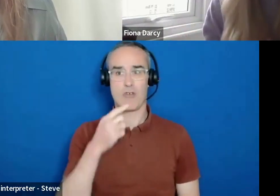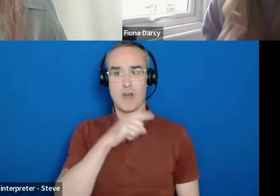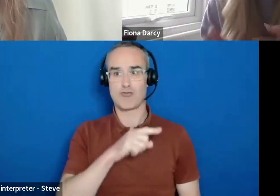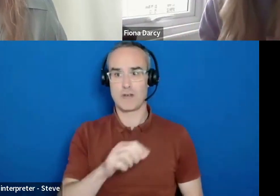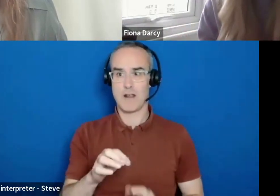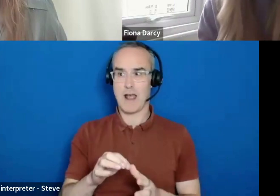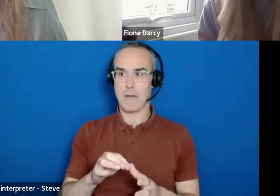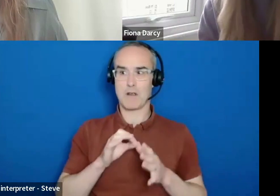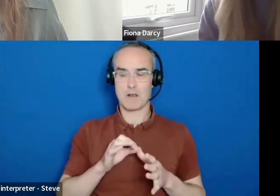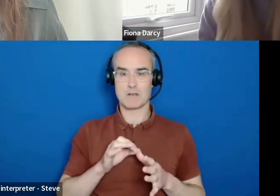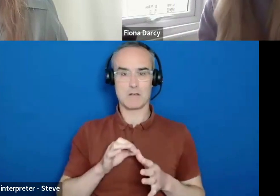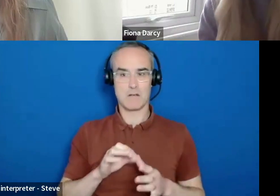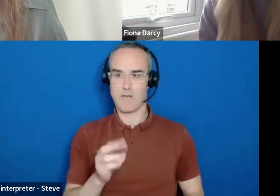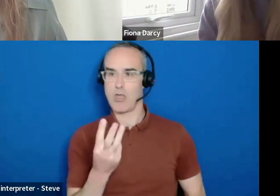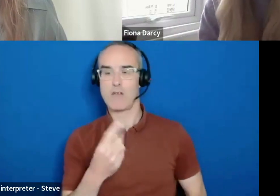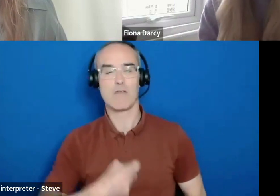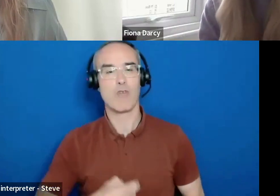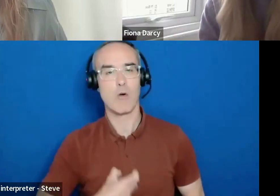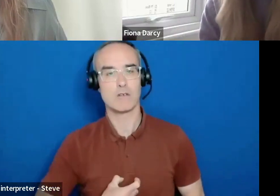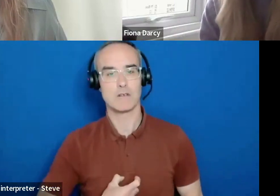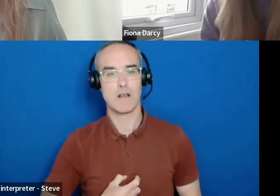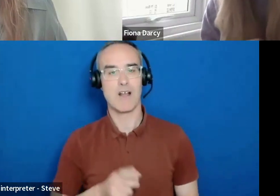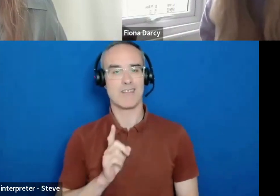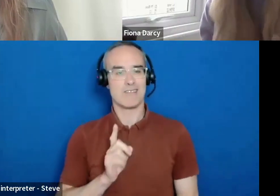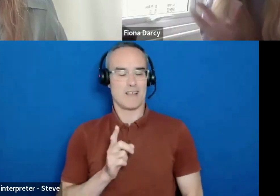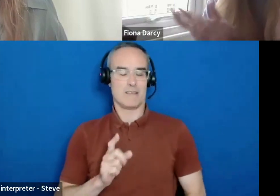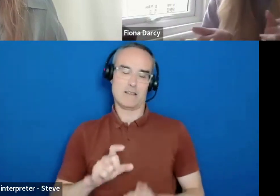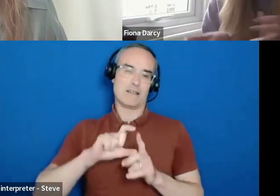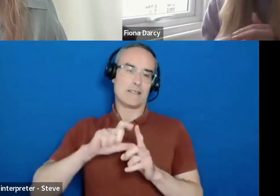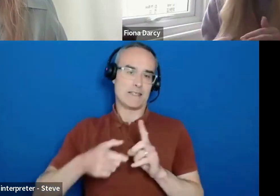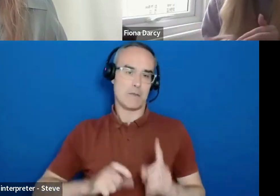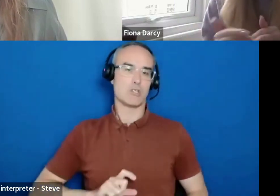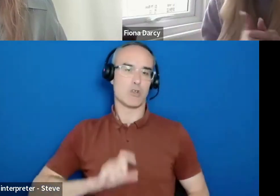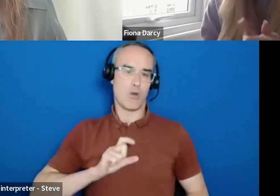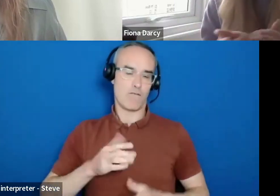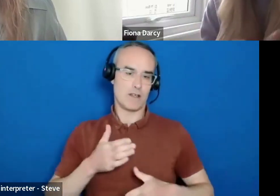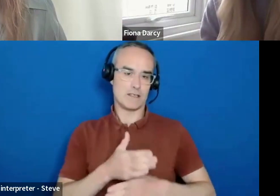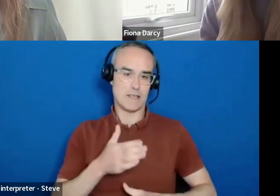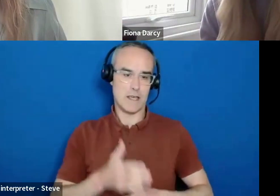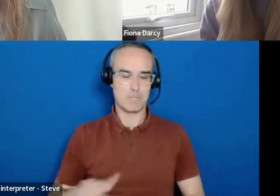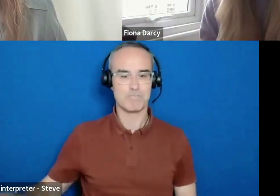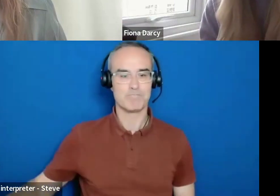So that's usually what the Disability Confidence Scheme means. The language that the Disability